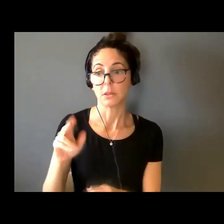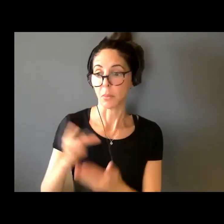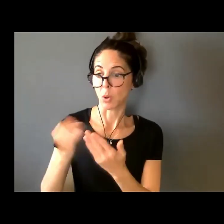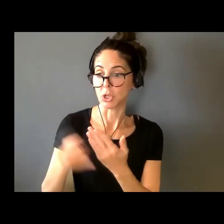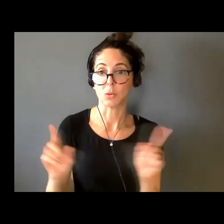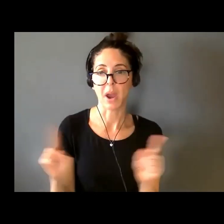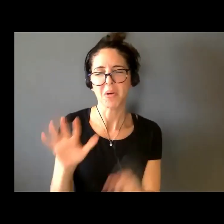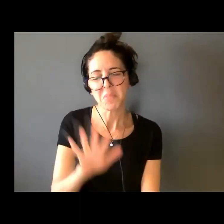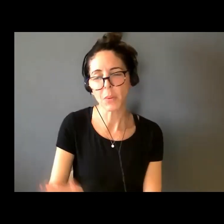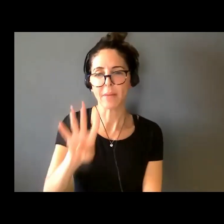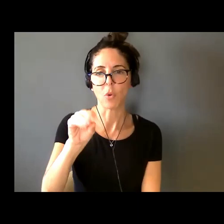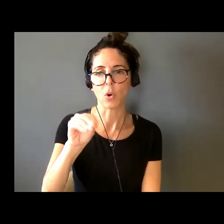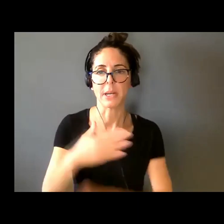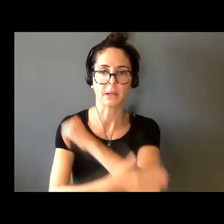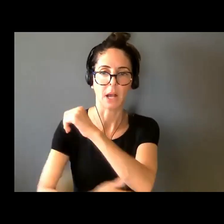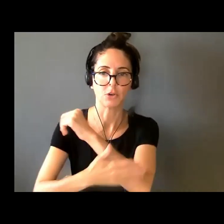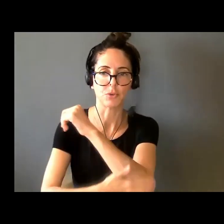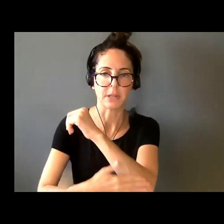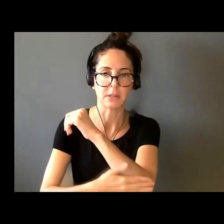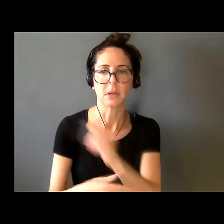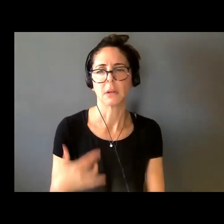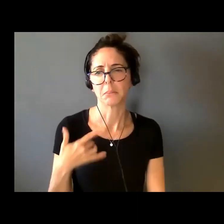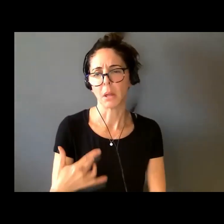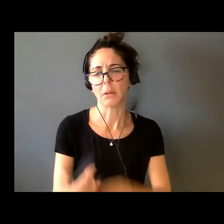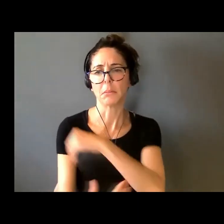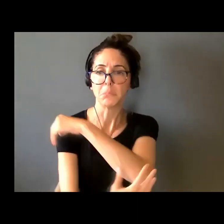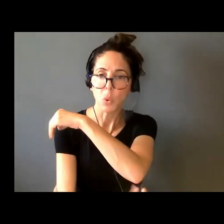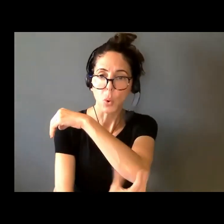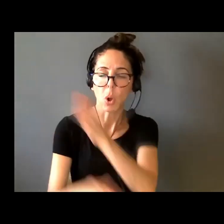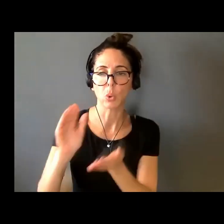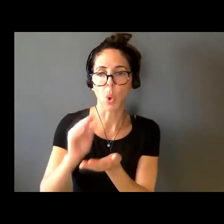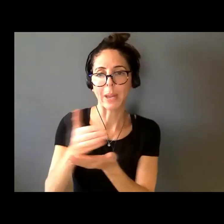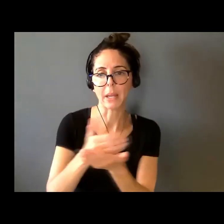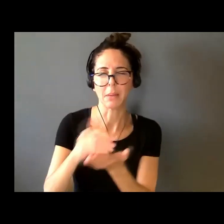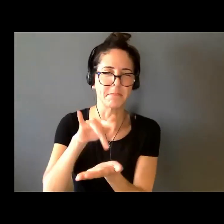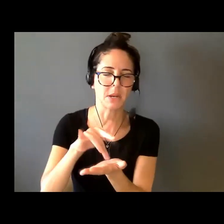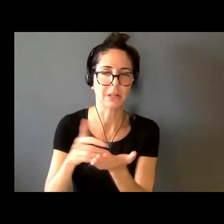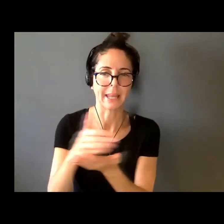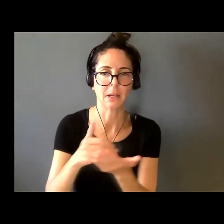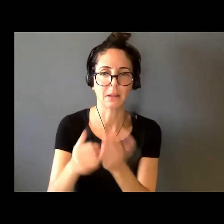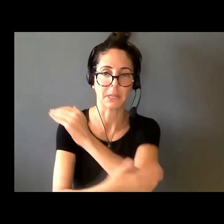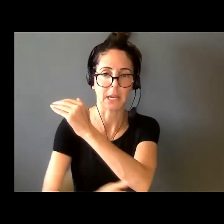countries, as I said in low- and middle-income countries. Besides of course the operational